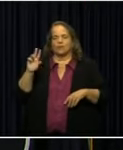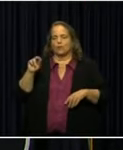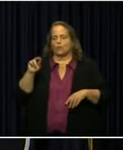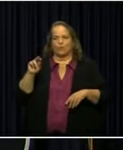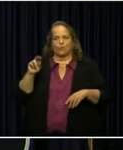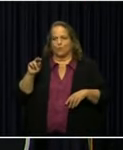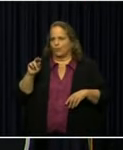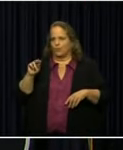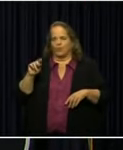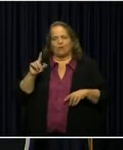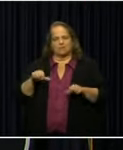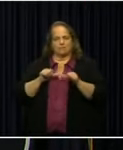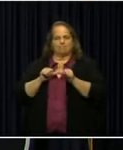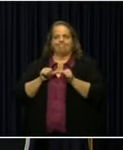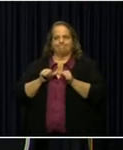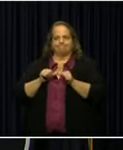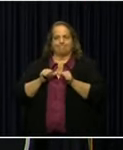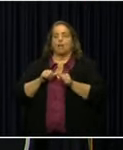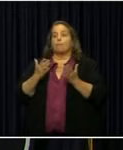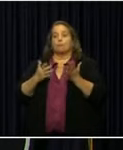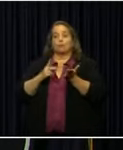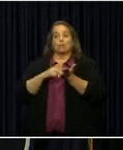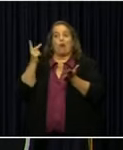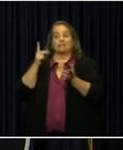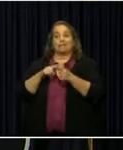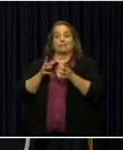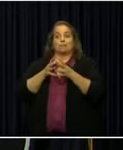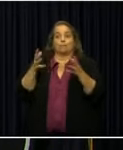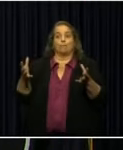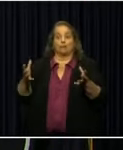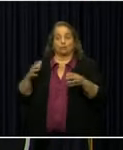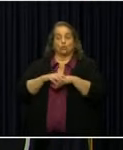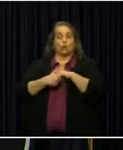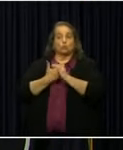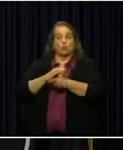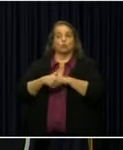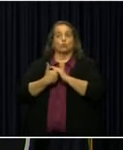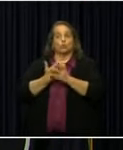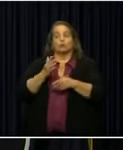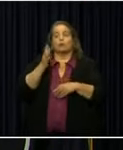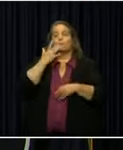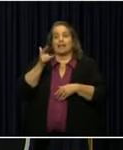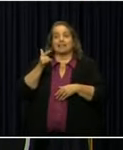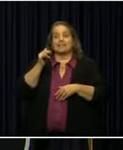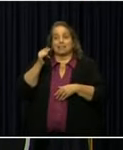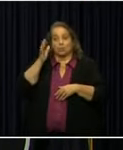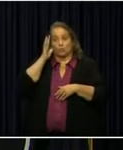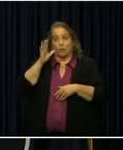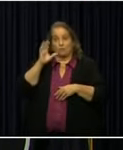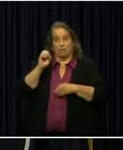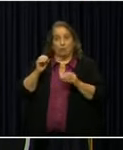SURE THEIR SYSTEMS ARE COMING, BUT ALSO IN OUR INDUSTRIES WEAR GOING TO NEED SOCIAL DISTANCING, PROTECTIVE EQUIPMENT, COMING OUT